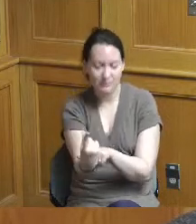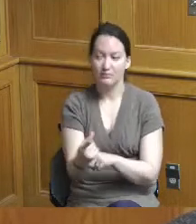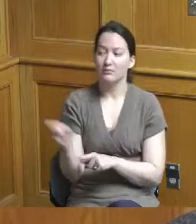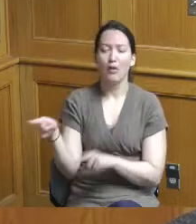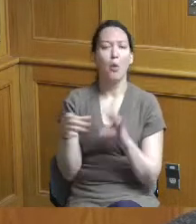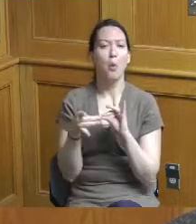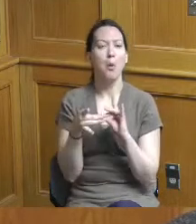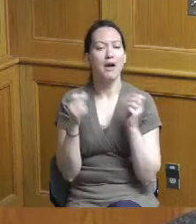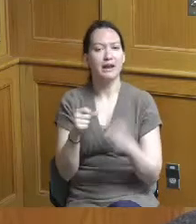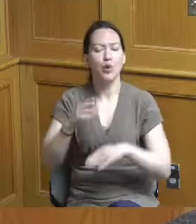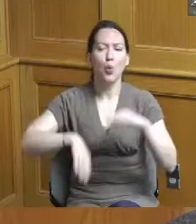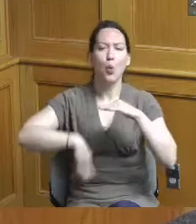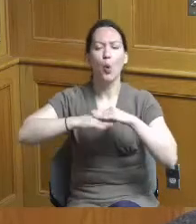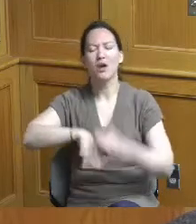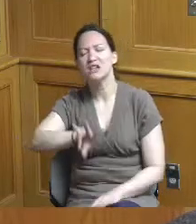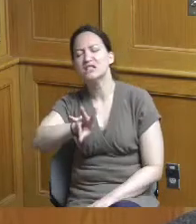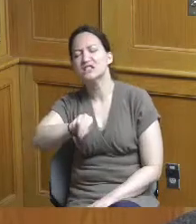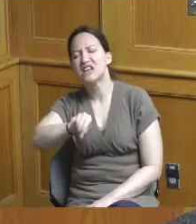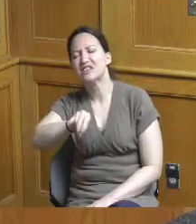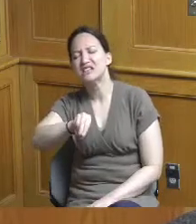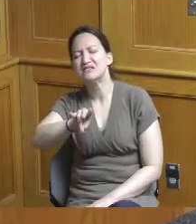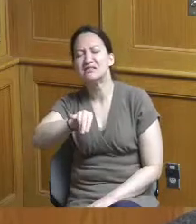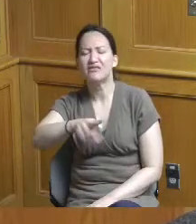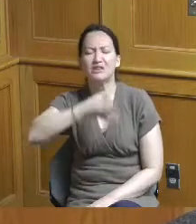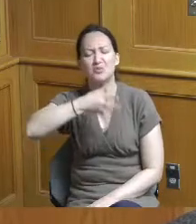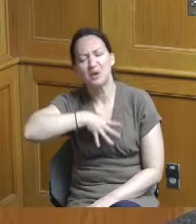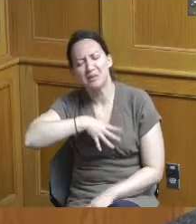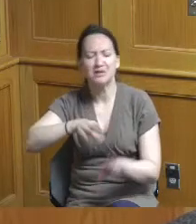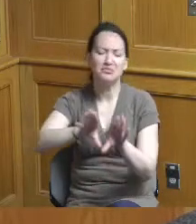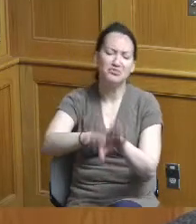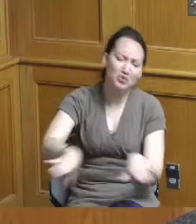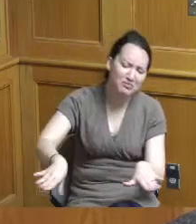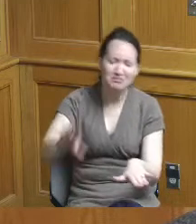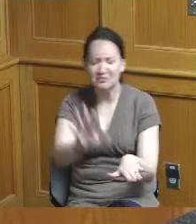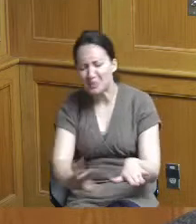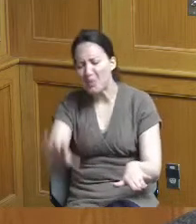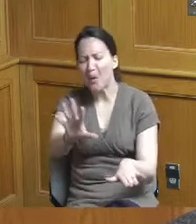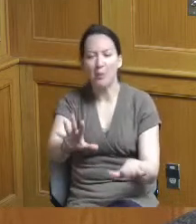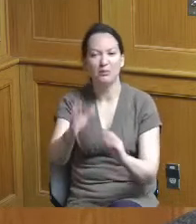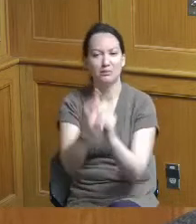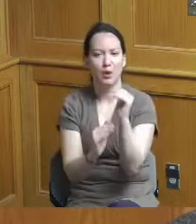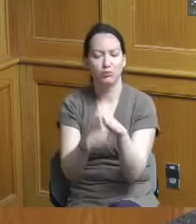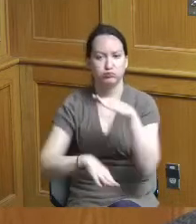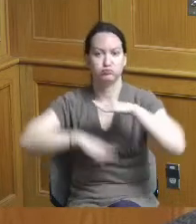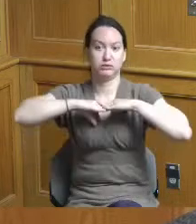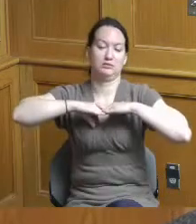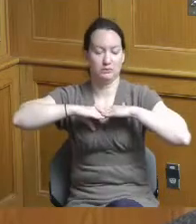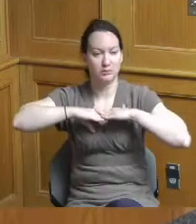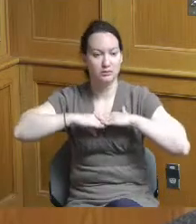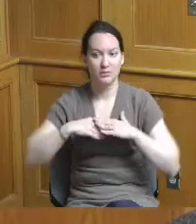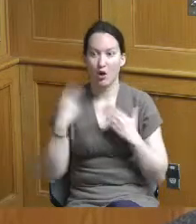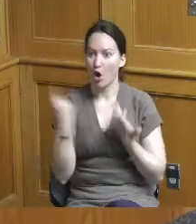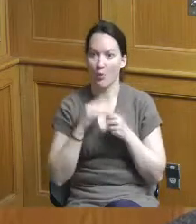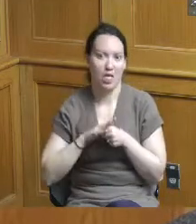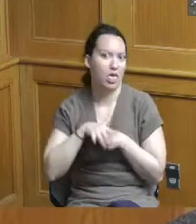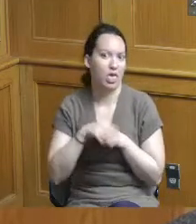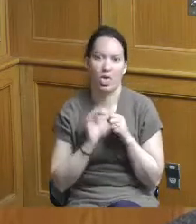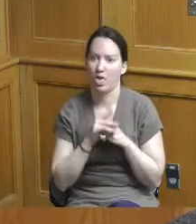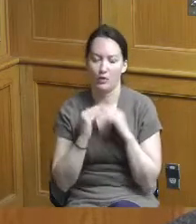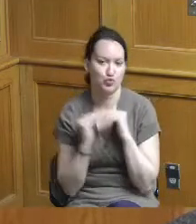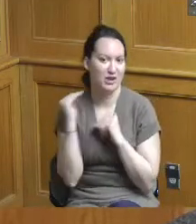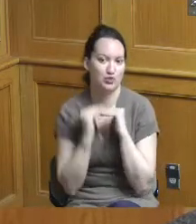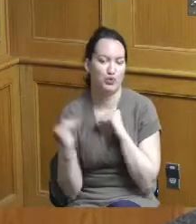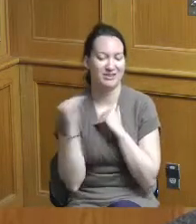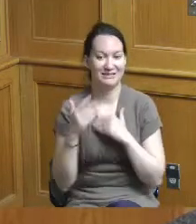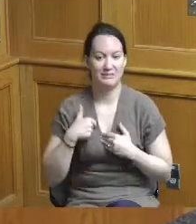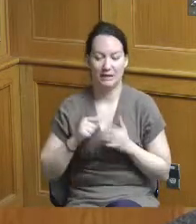hold about 70 women children in that facility and it's always overflowing so that was my impetus as